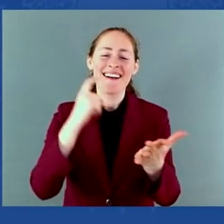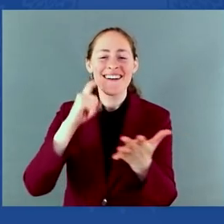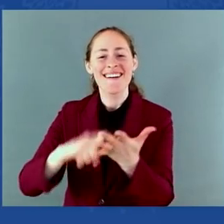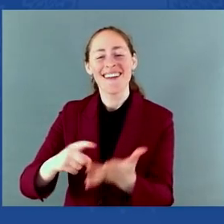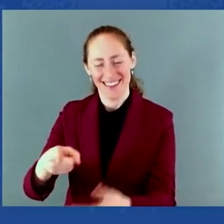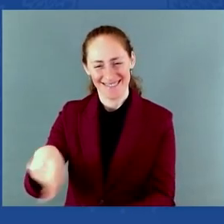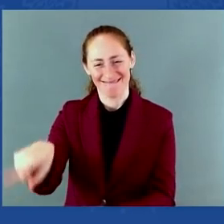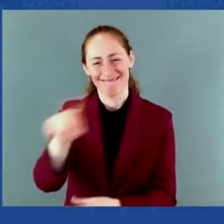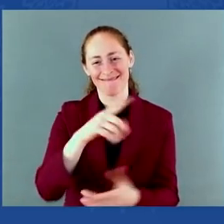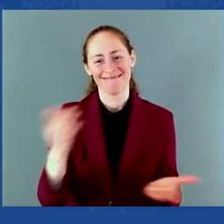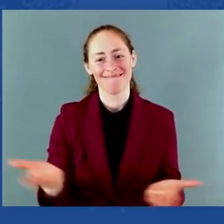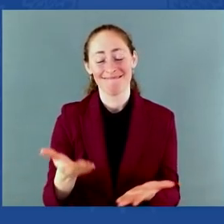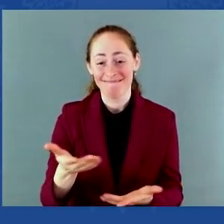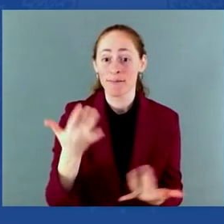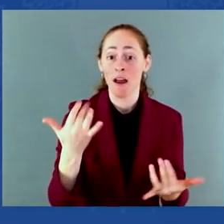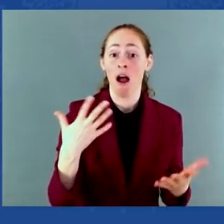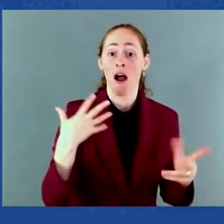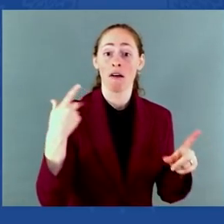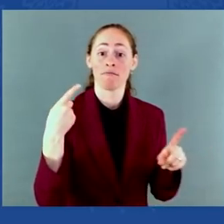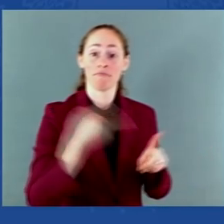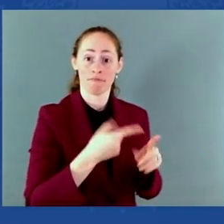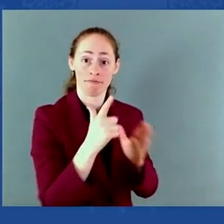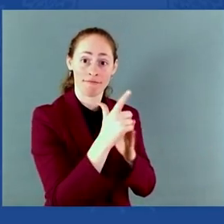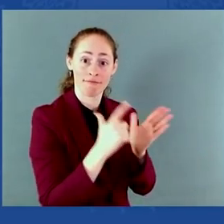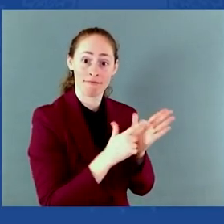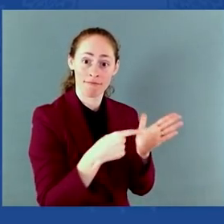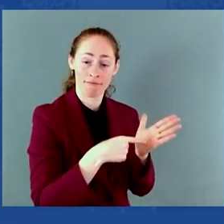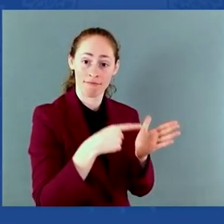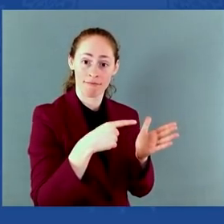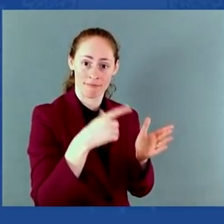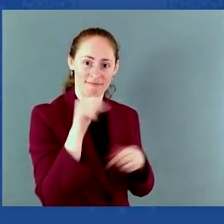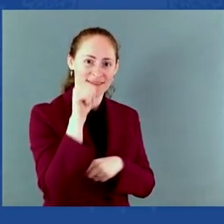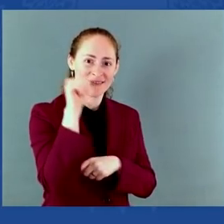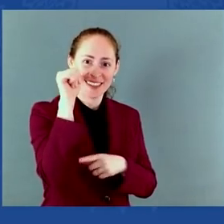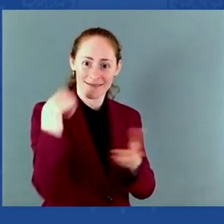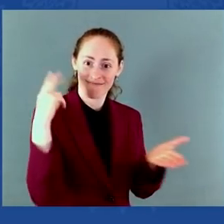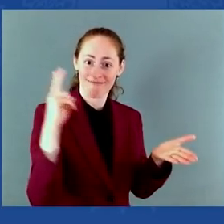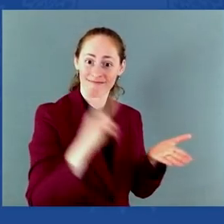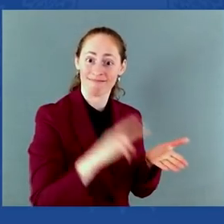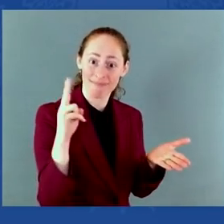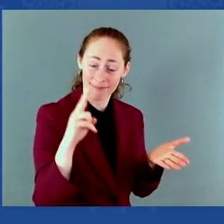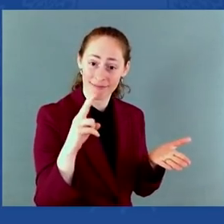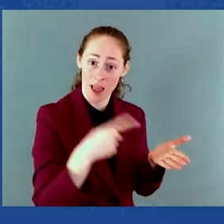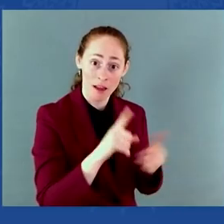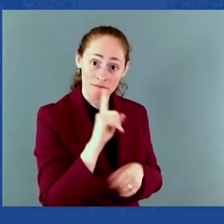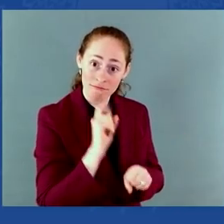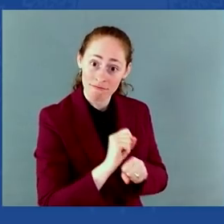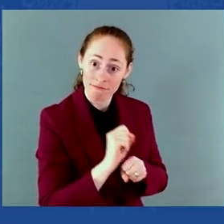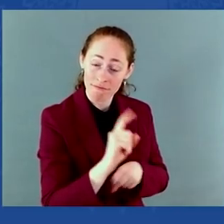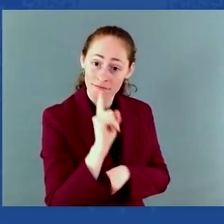and this is not hyperbole -- would not have been possible without this delegation. That's a fact.